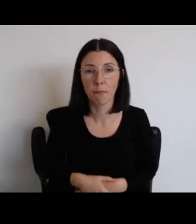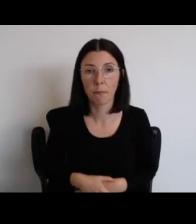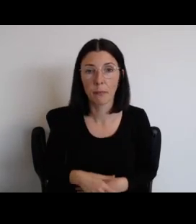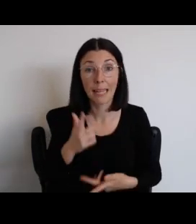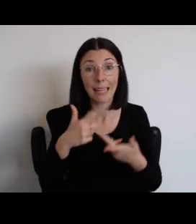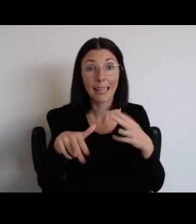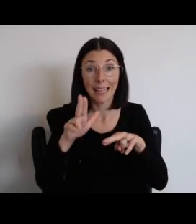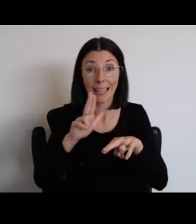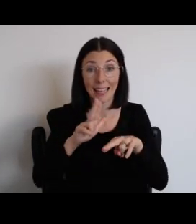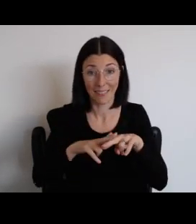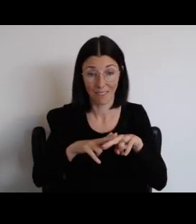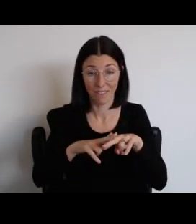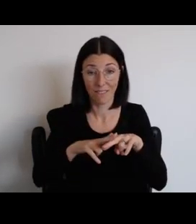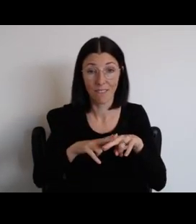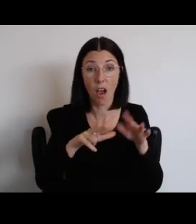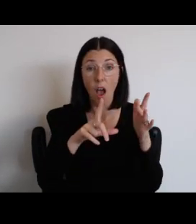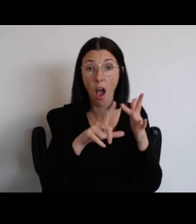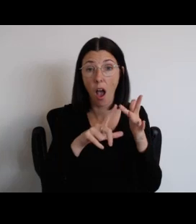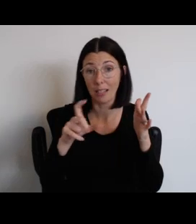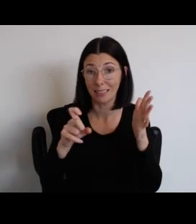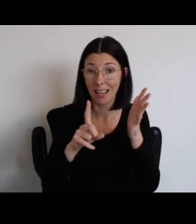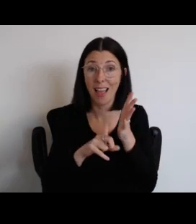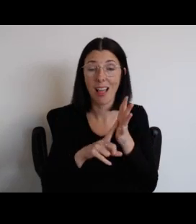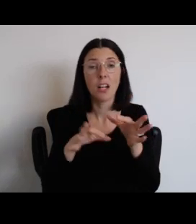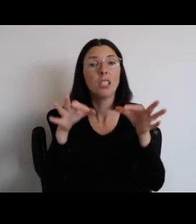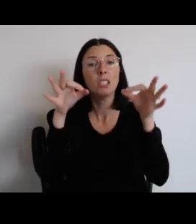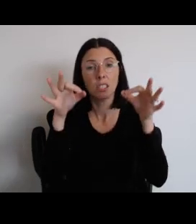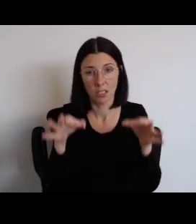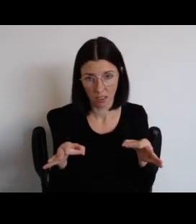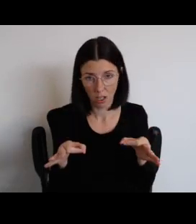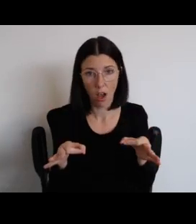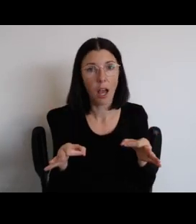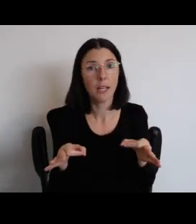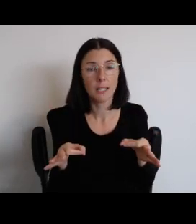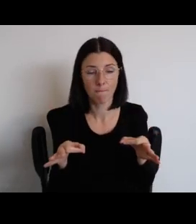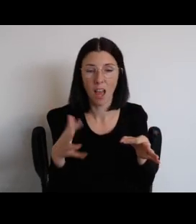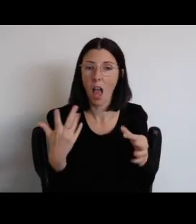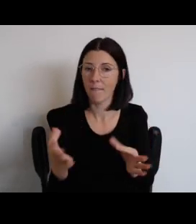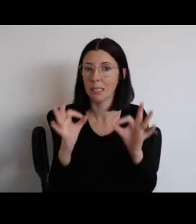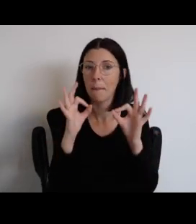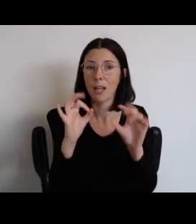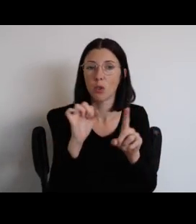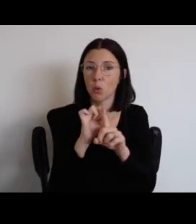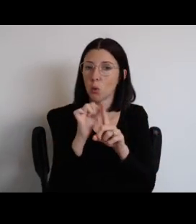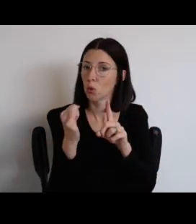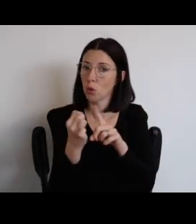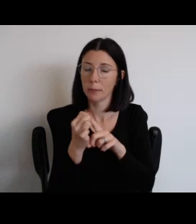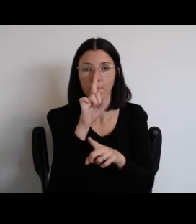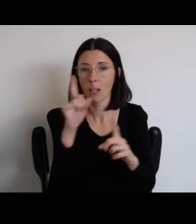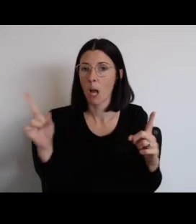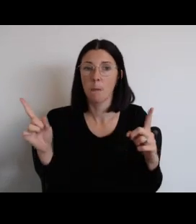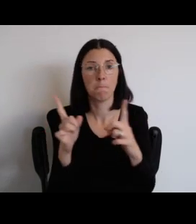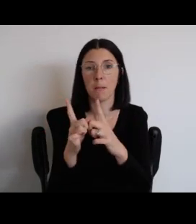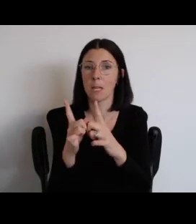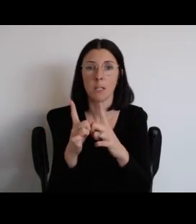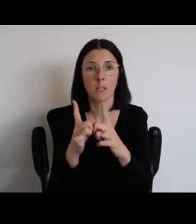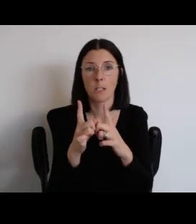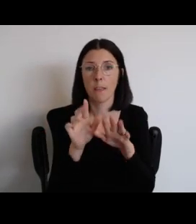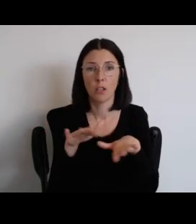a conclusion that the exceptional circumstances exist the court needs to um agree with that so